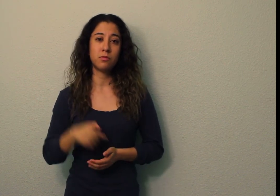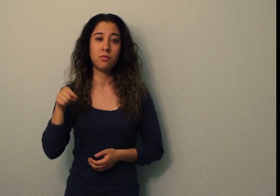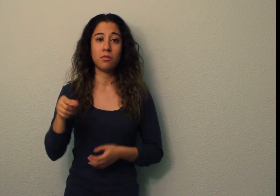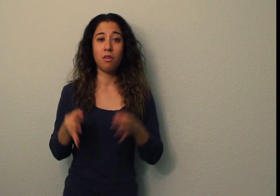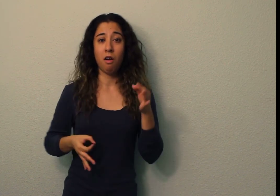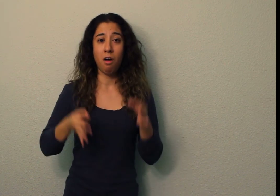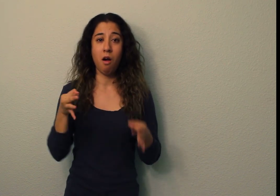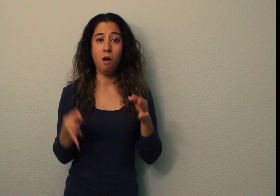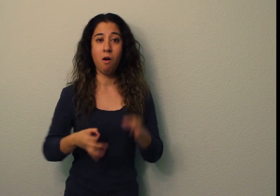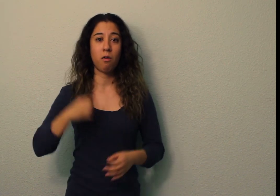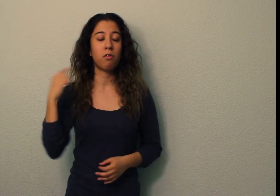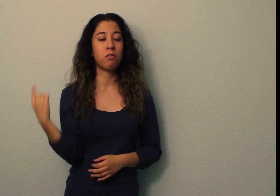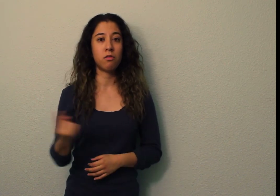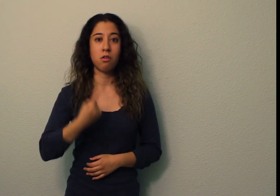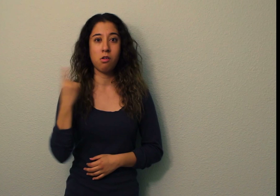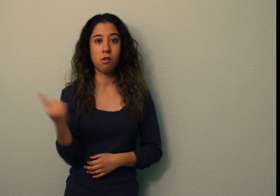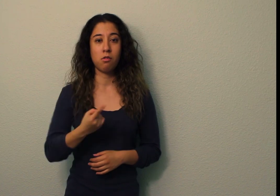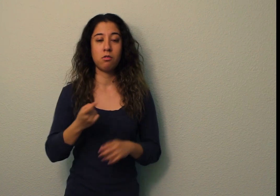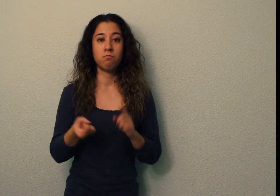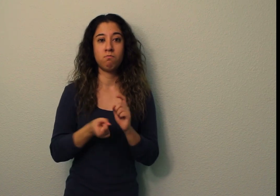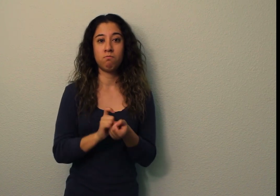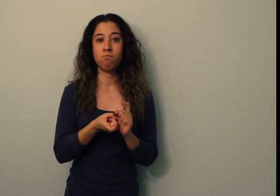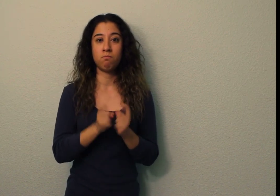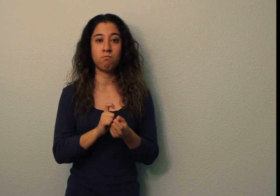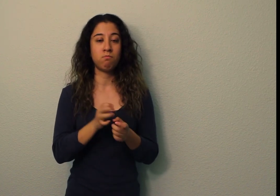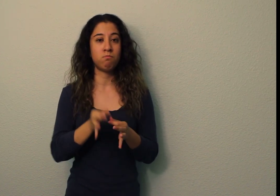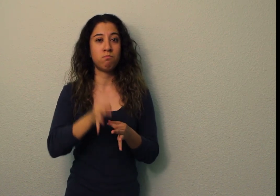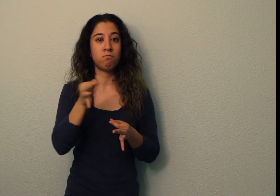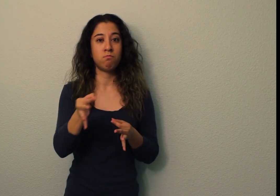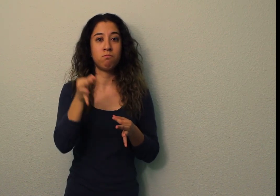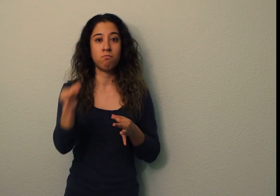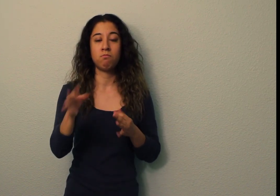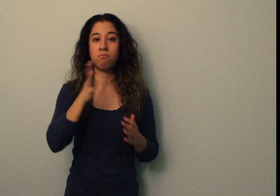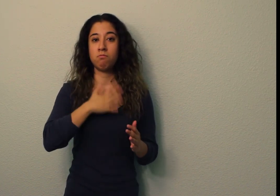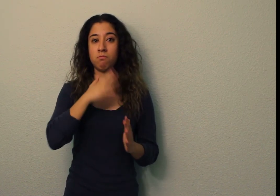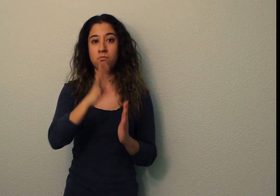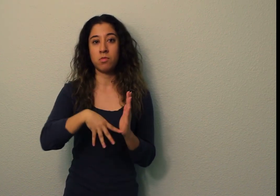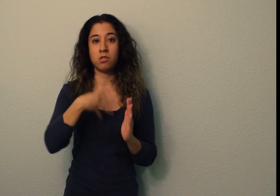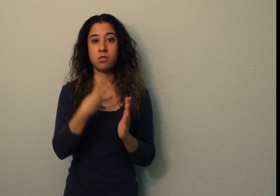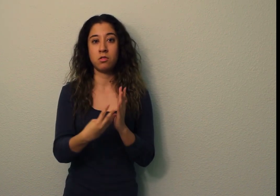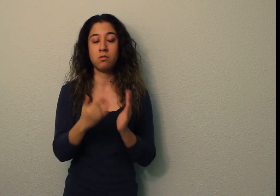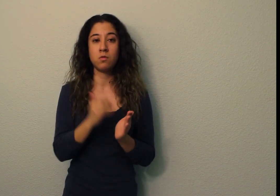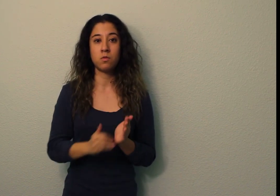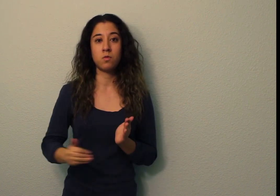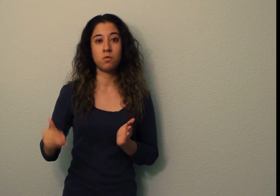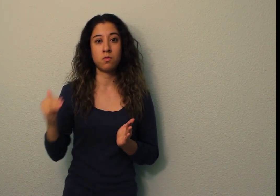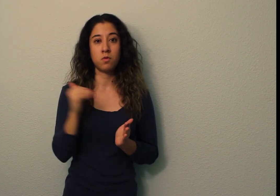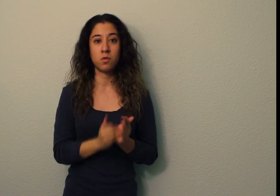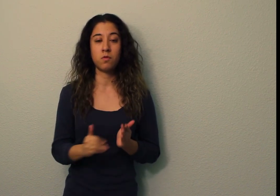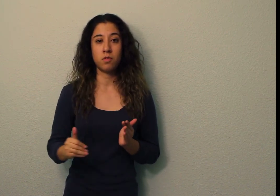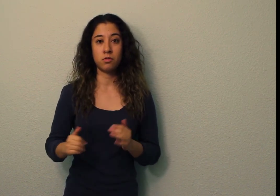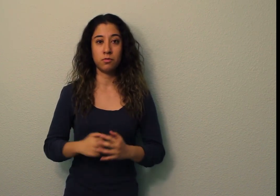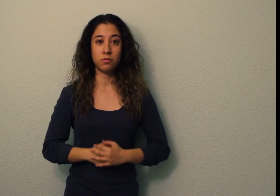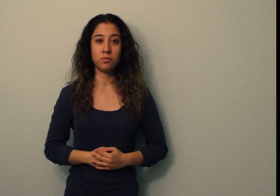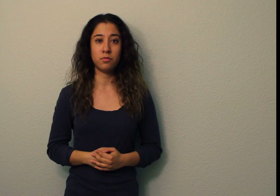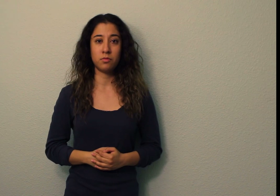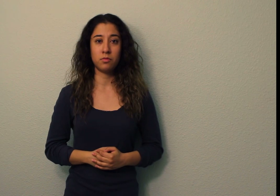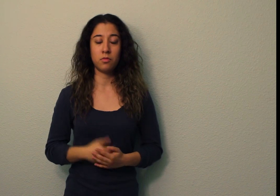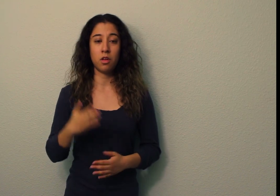that were constantly being rescheduled.